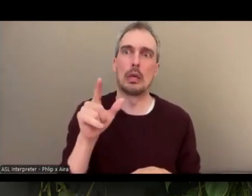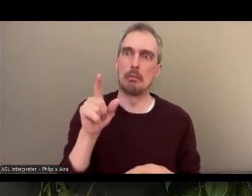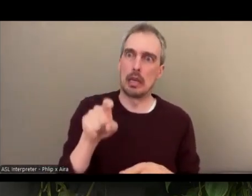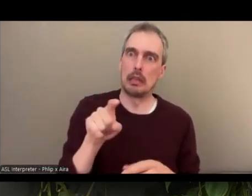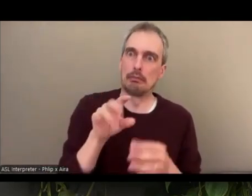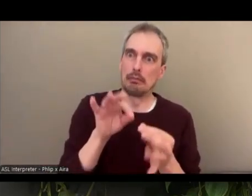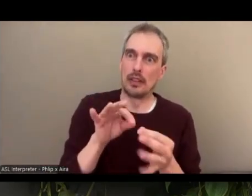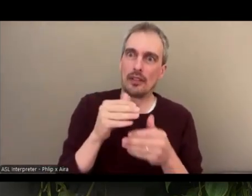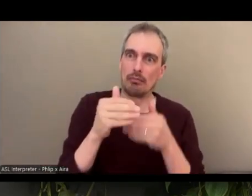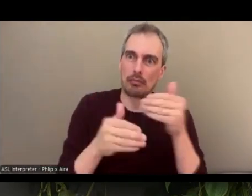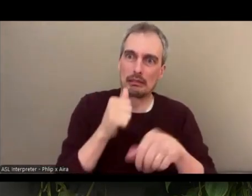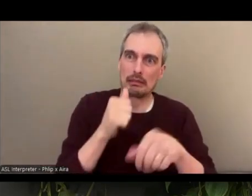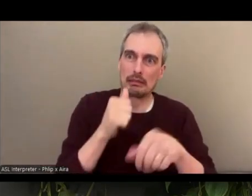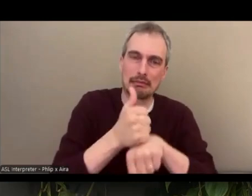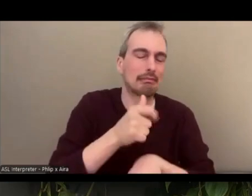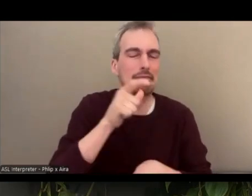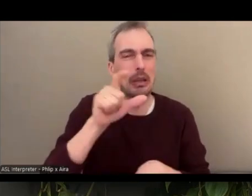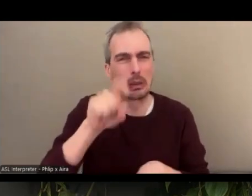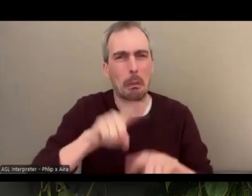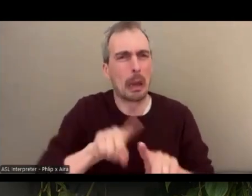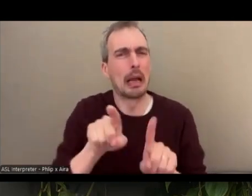So, Let's talk about some examples of some